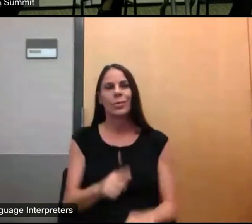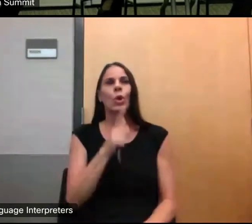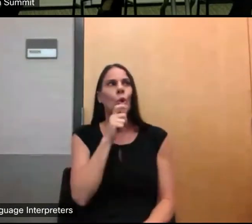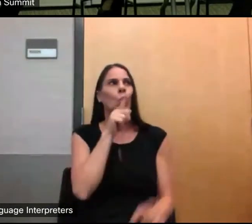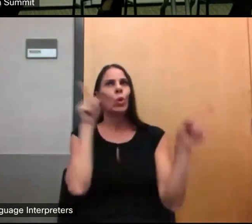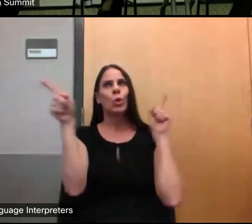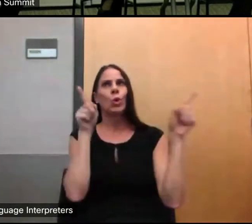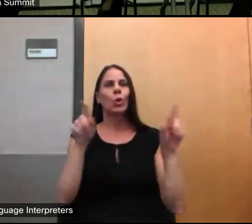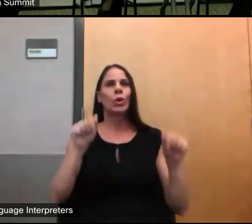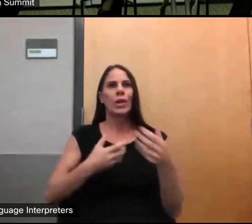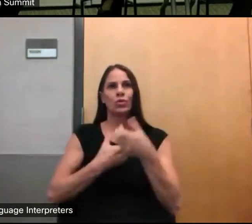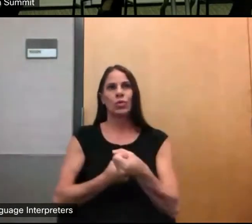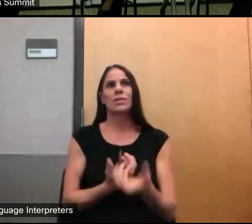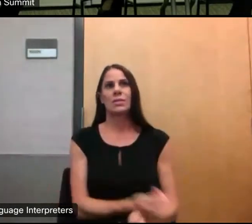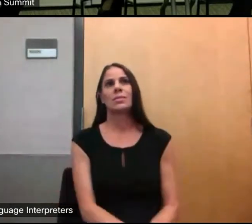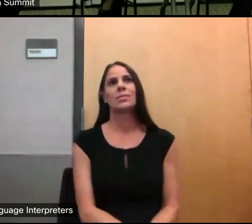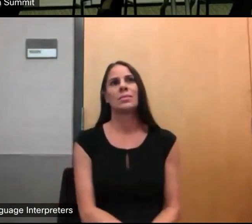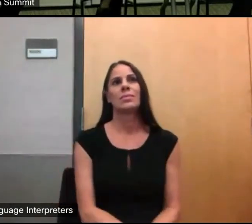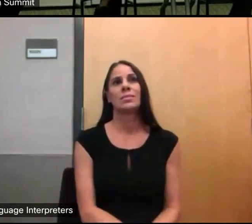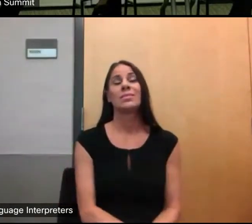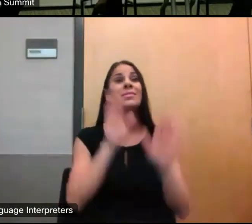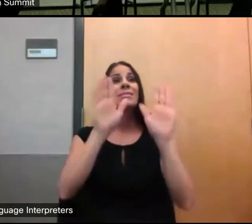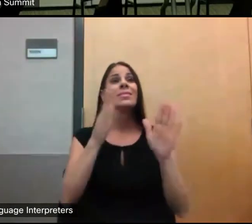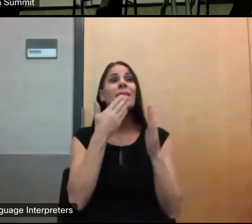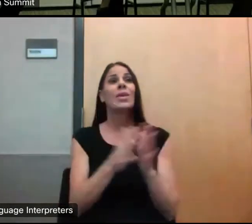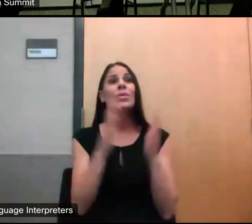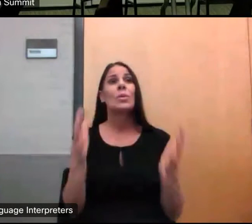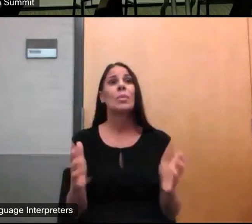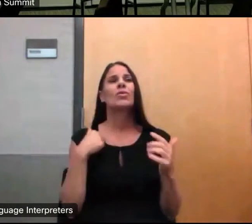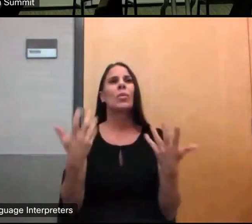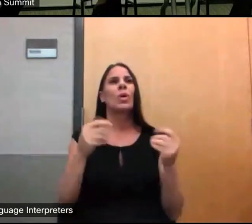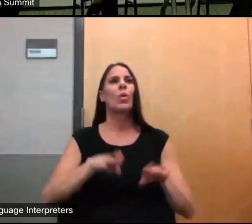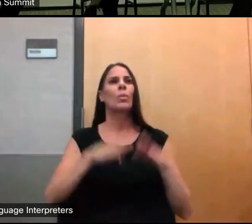Awesome, well, thank you so much for all. I'd like to open up for the, for the audience.